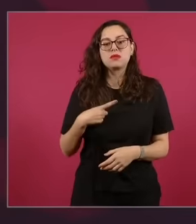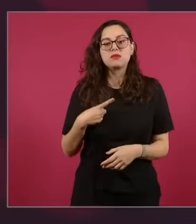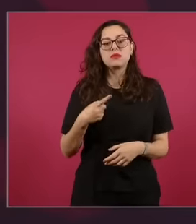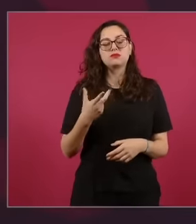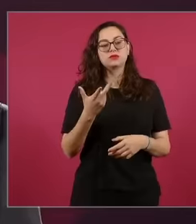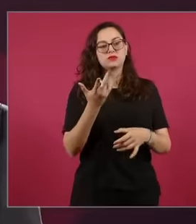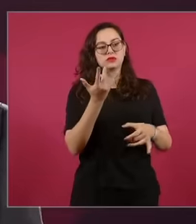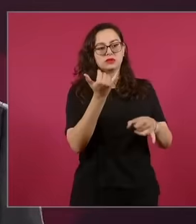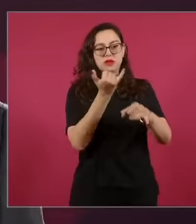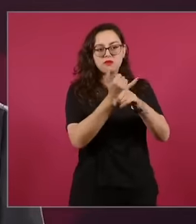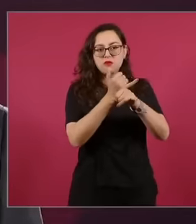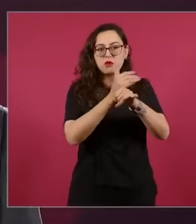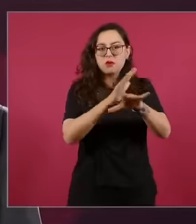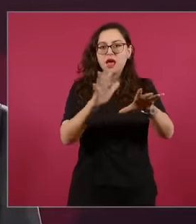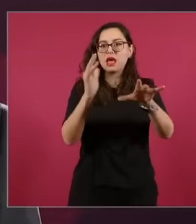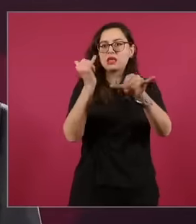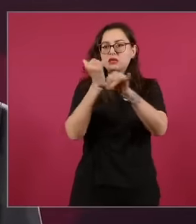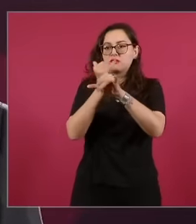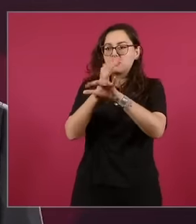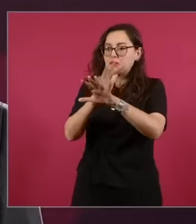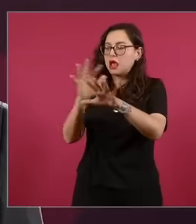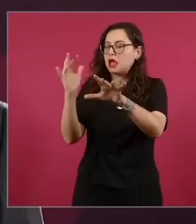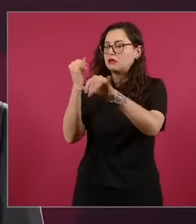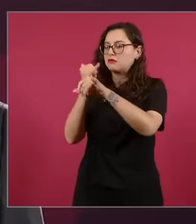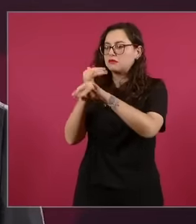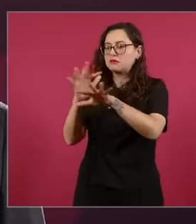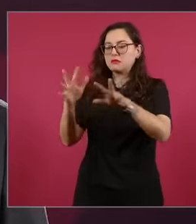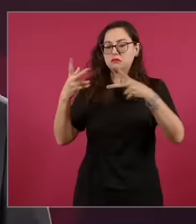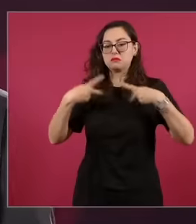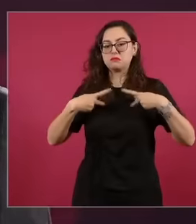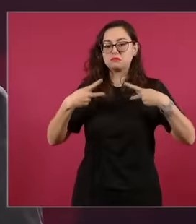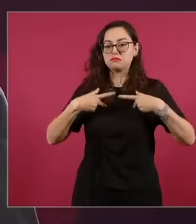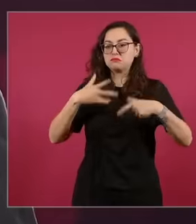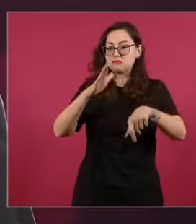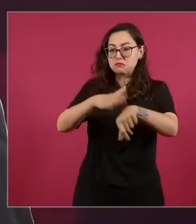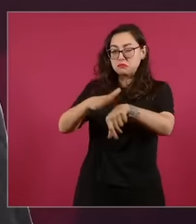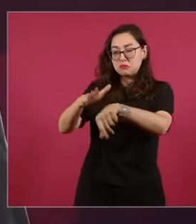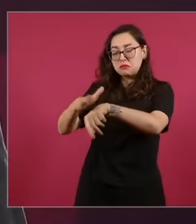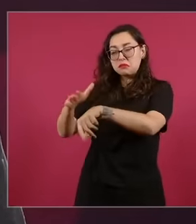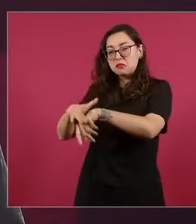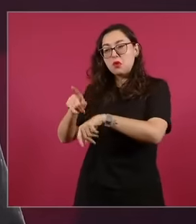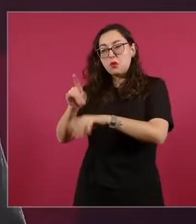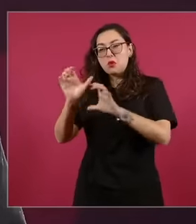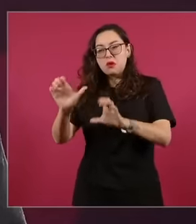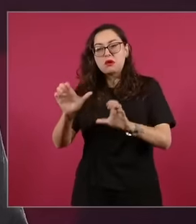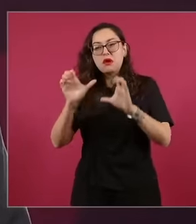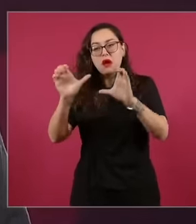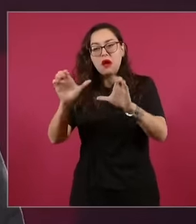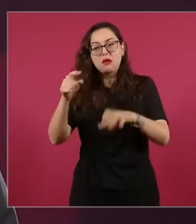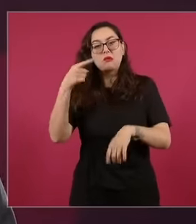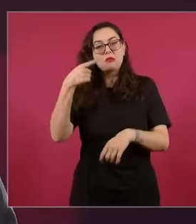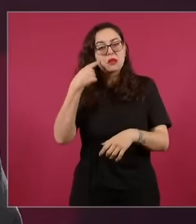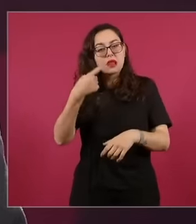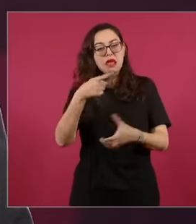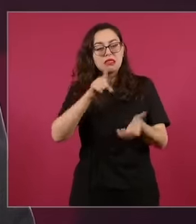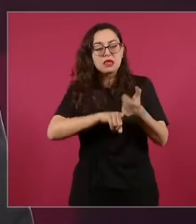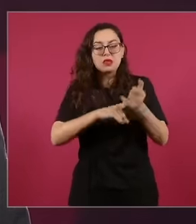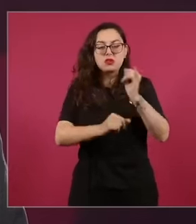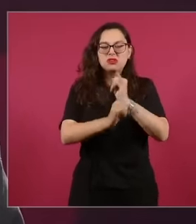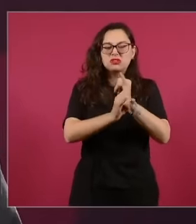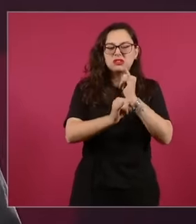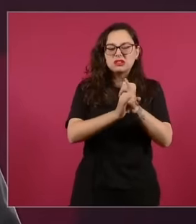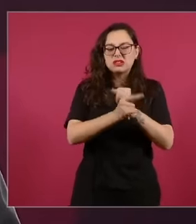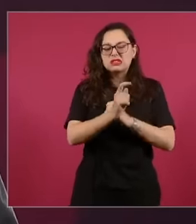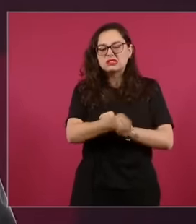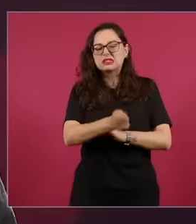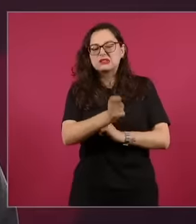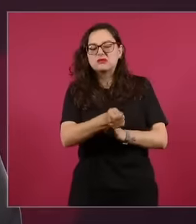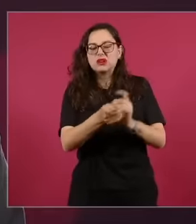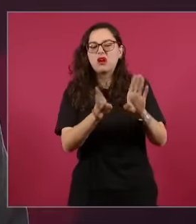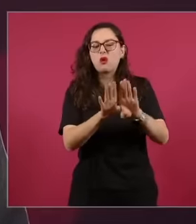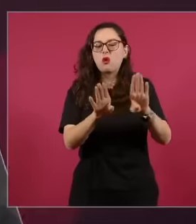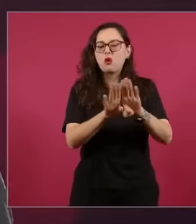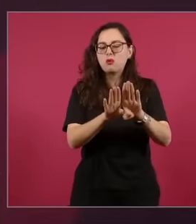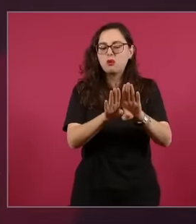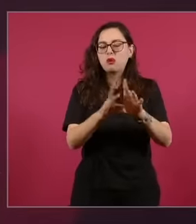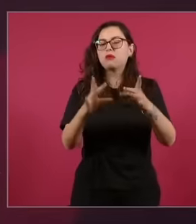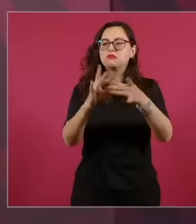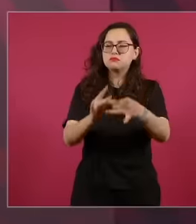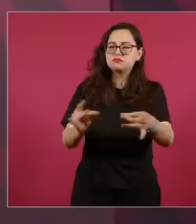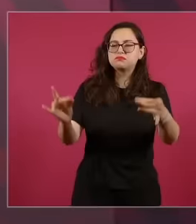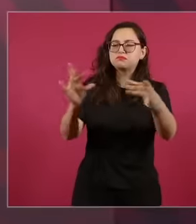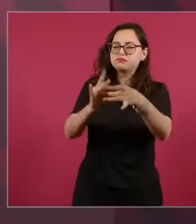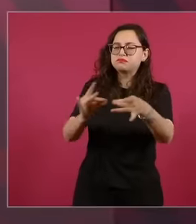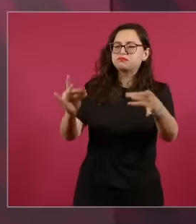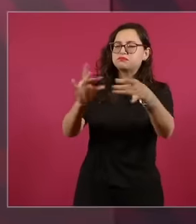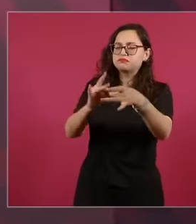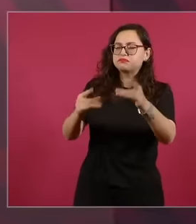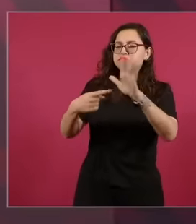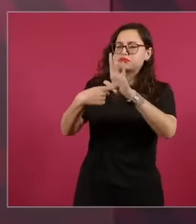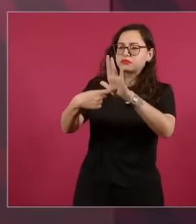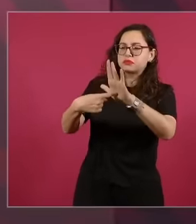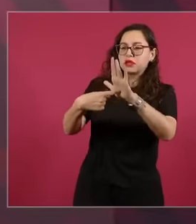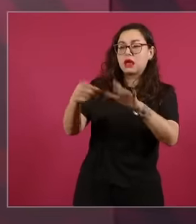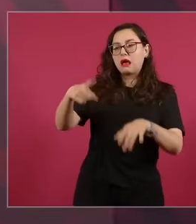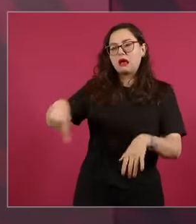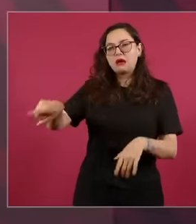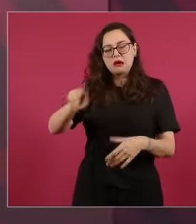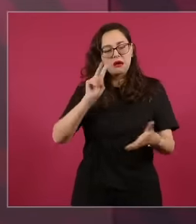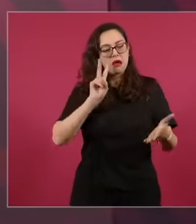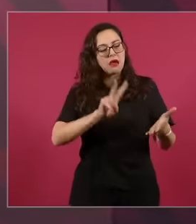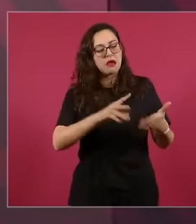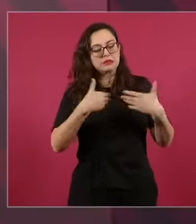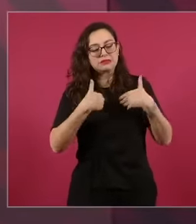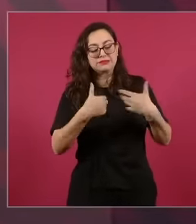tricks on social networks how all this works that is a workshop that is needed